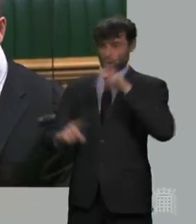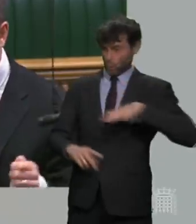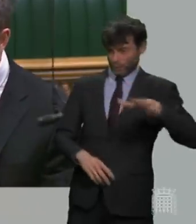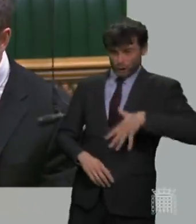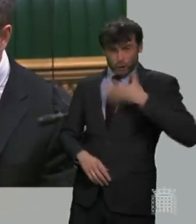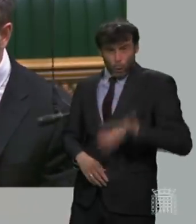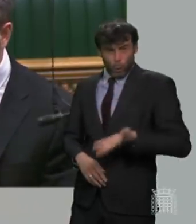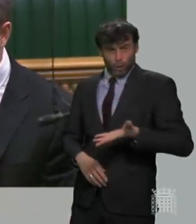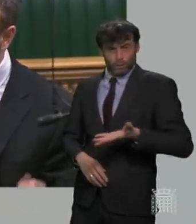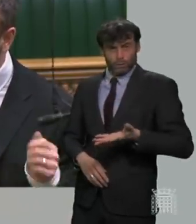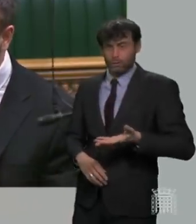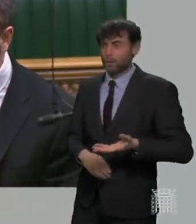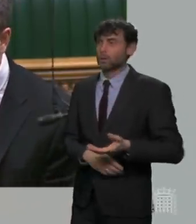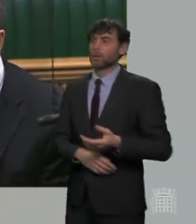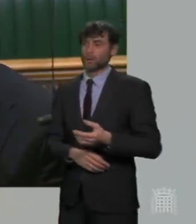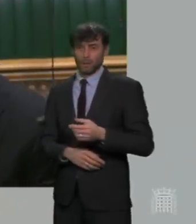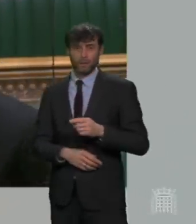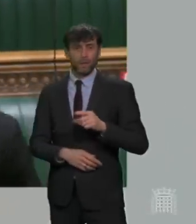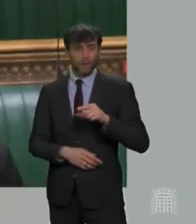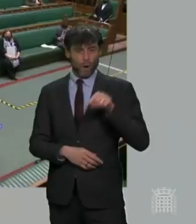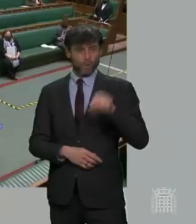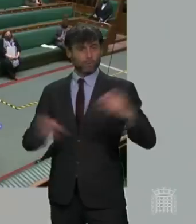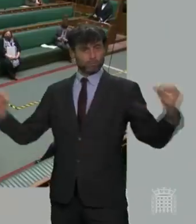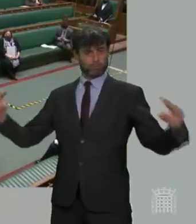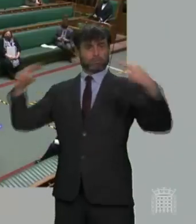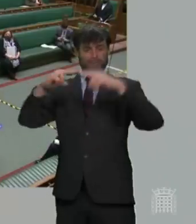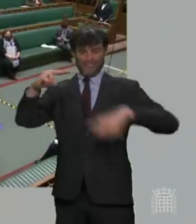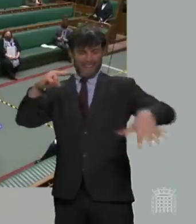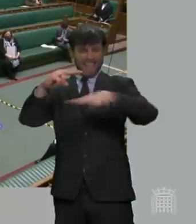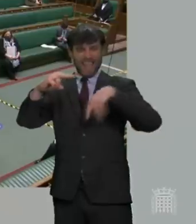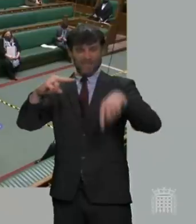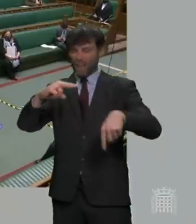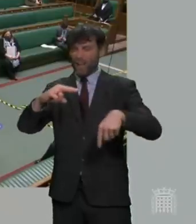unexploded munitions and radioactive waste? >> The Prime Minister